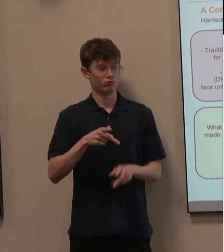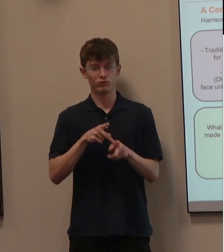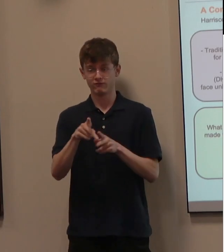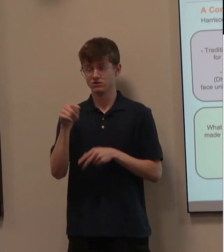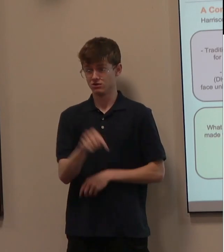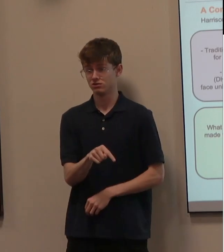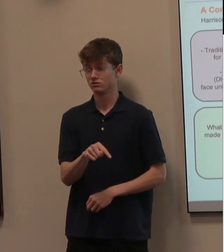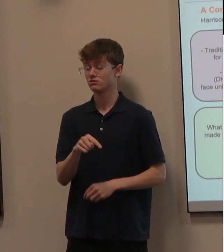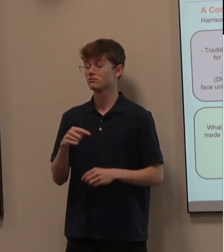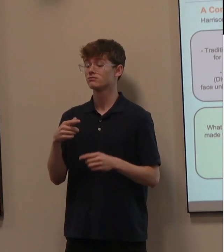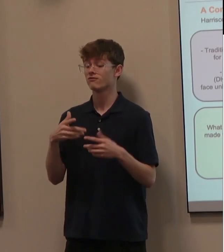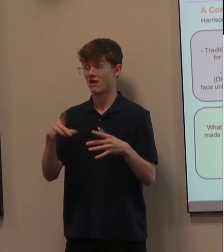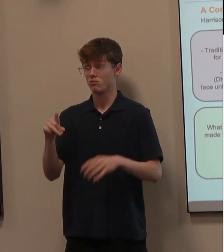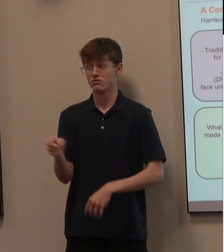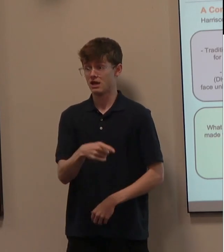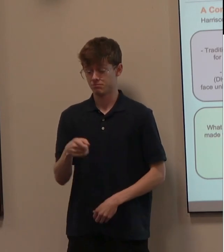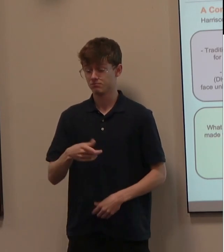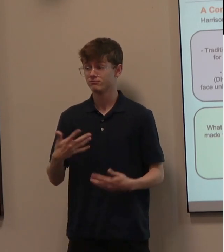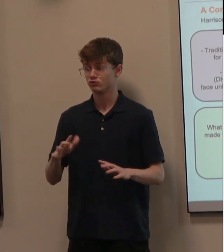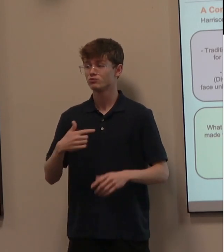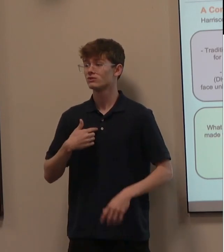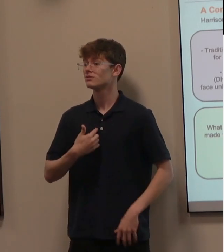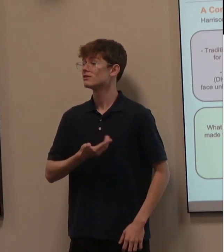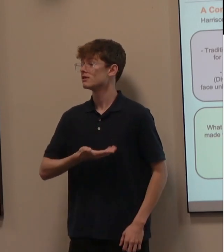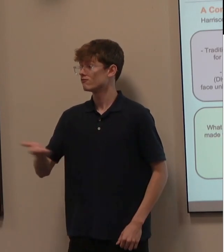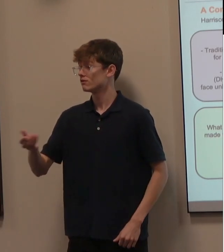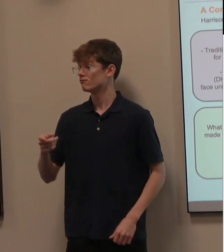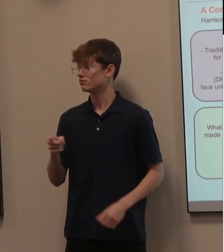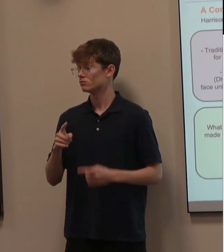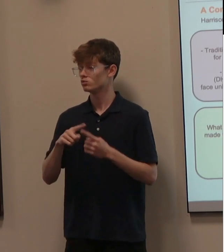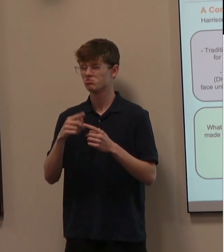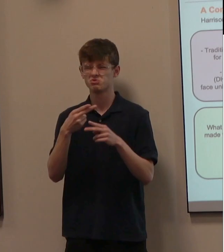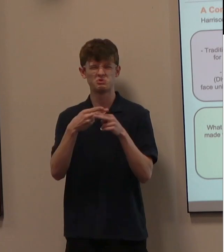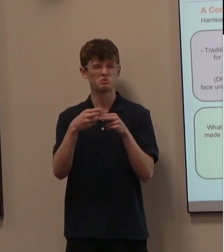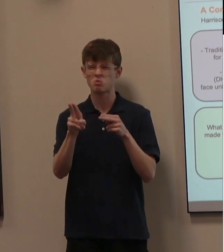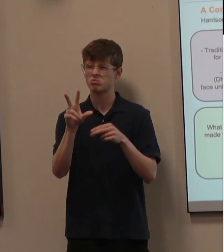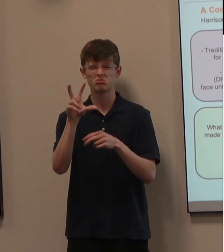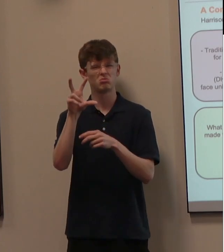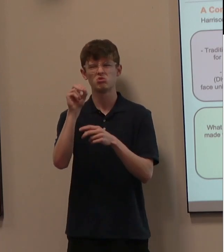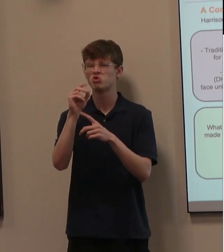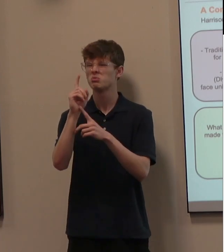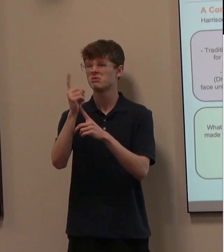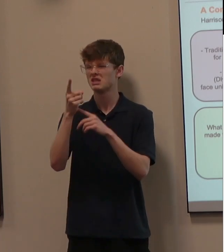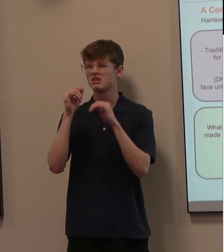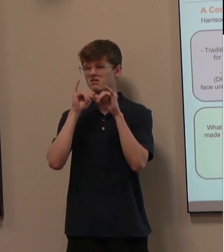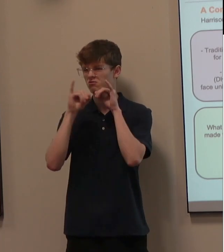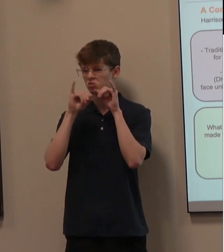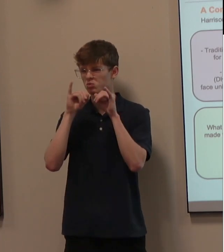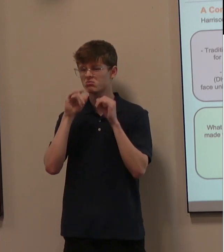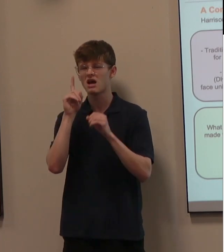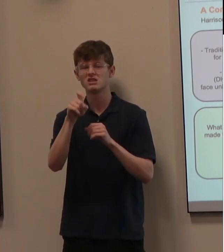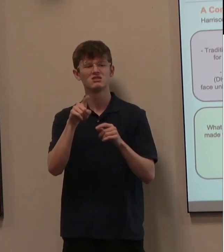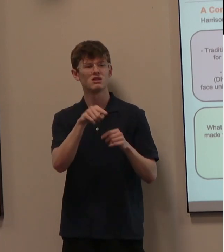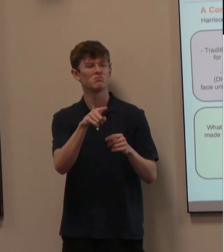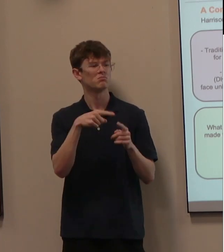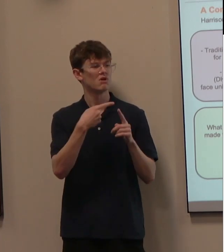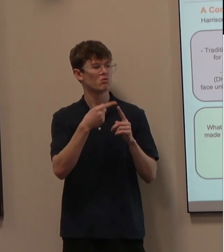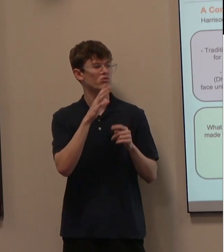and hard of hearing professionals. And we invited all of the deaf and hard of hearing individuals for a short 30-minute interview